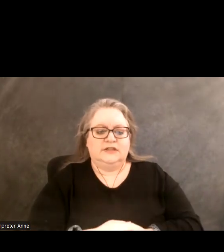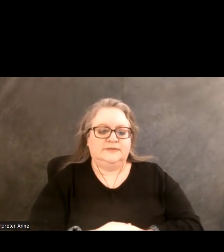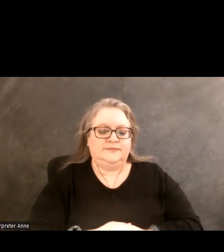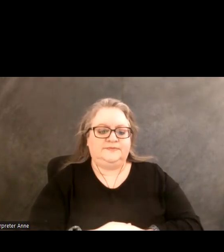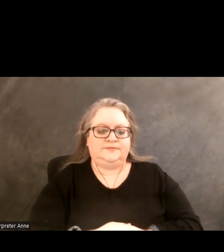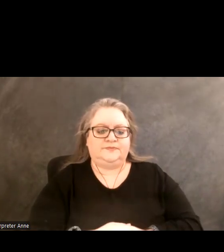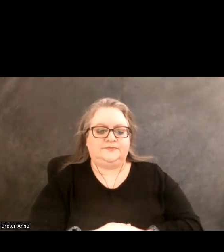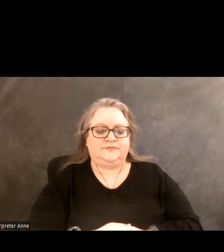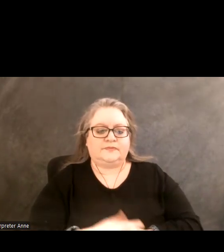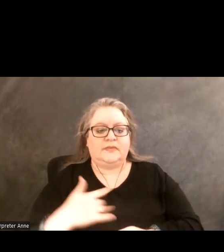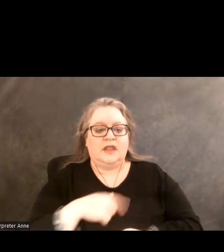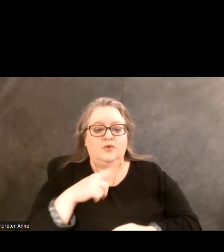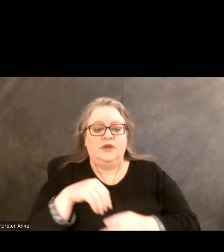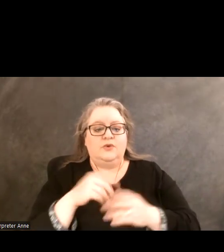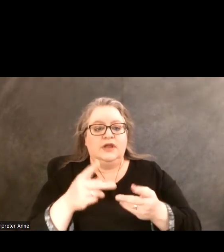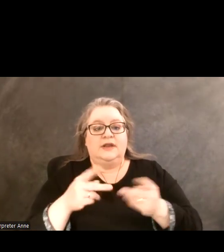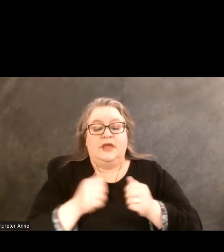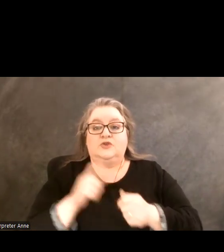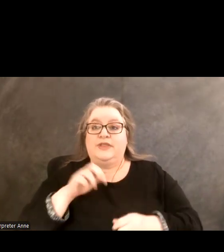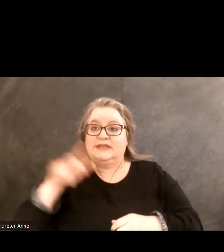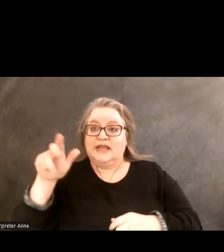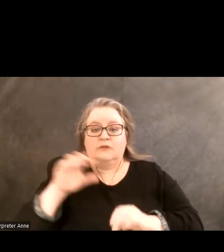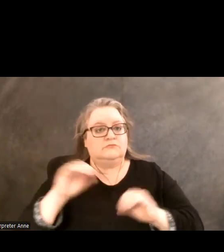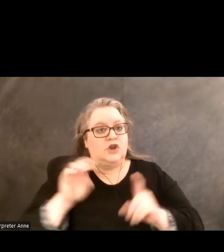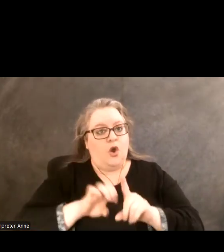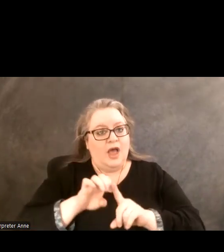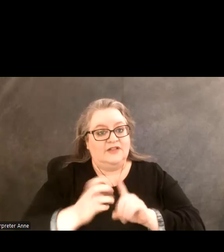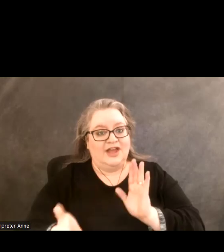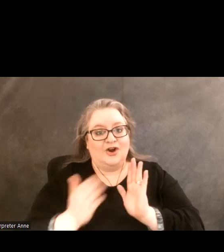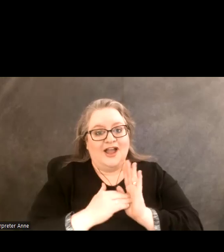us in a place that was stairs with no elevator again. And I